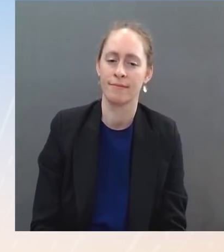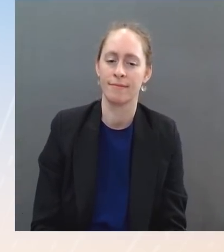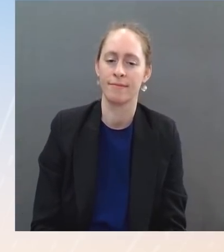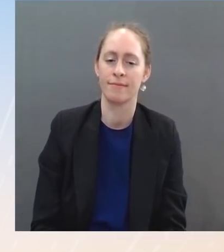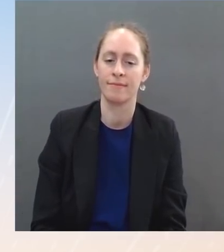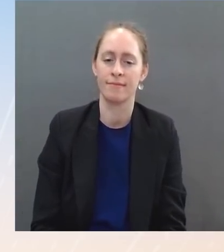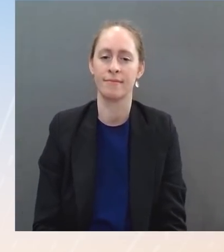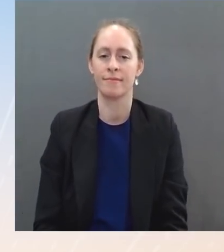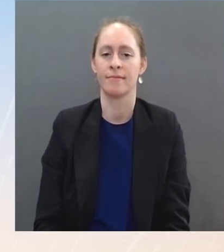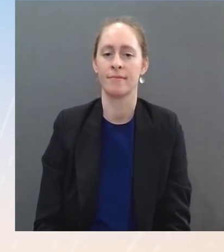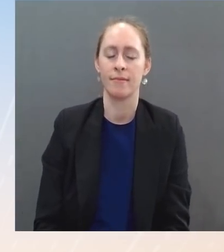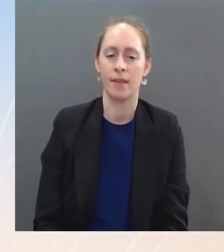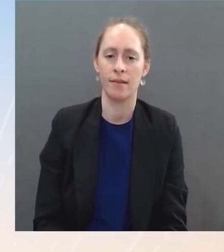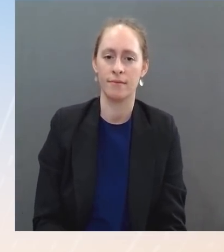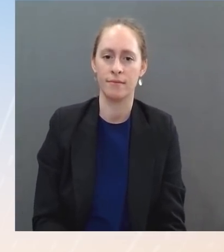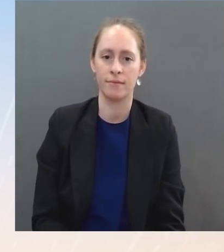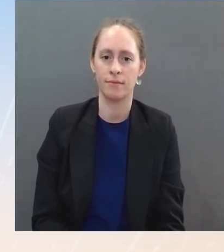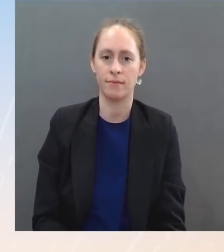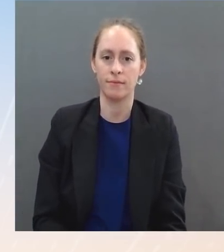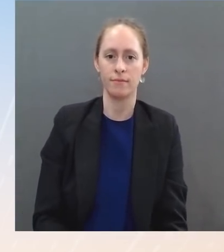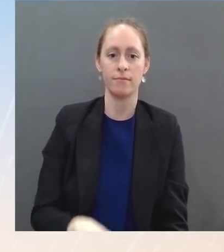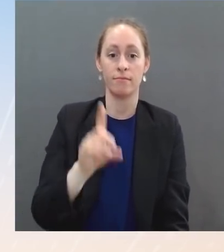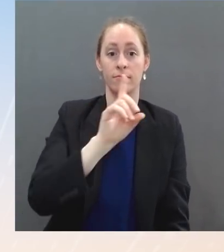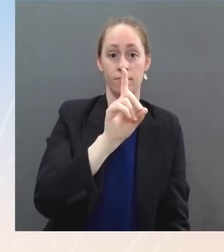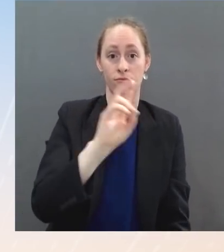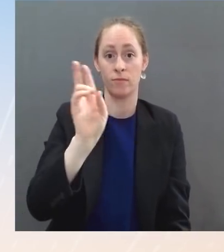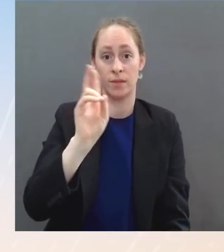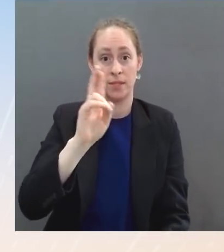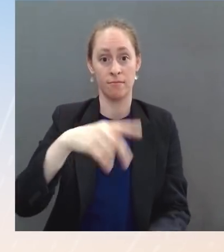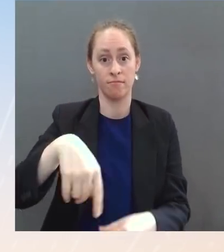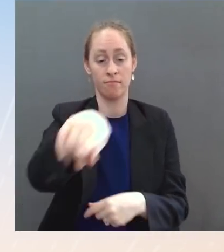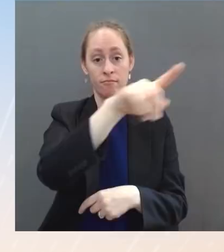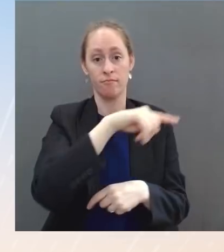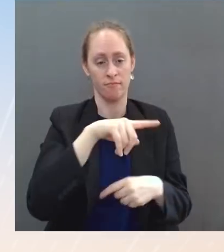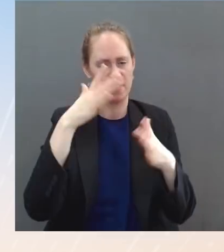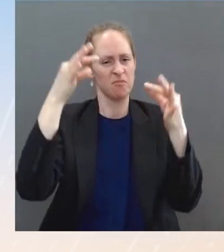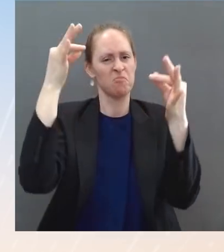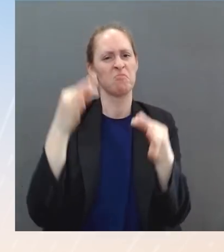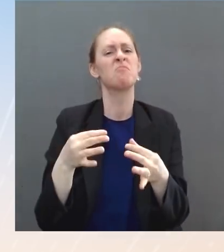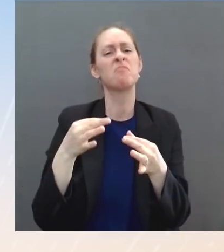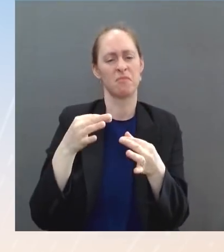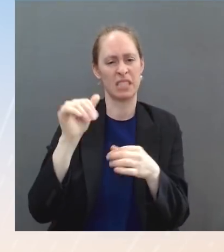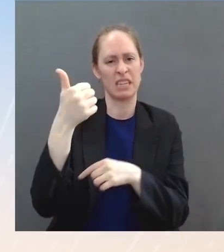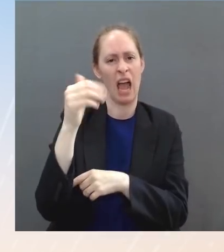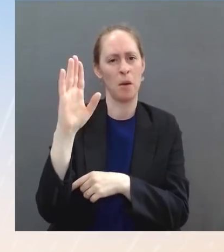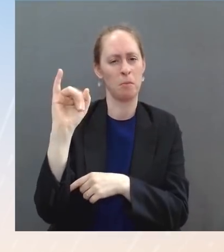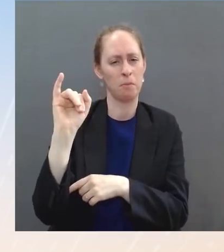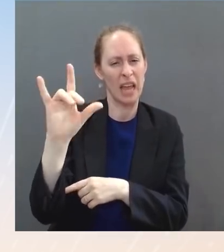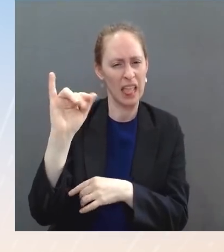that doesn't include global aid. Is a package of that size, and that doesn't include global vaccine assistance,